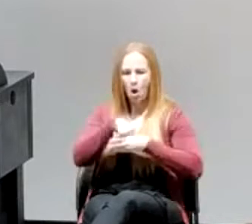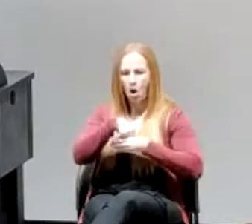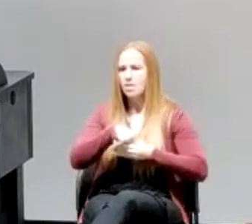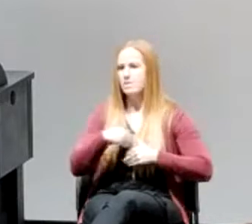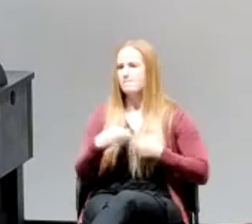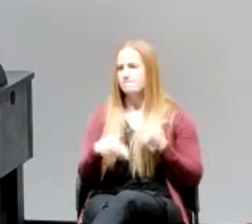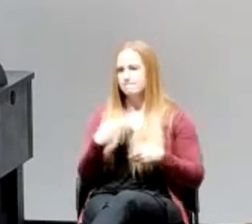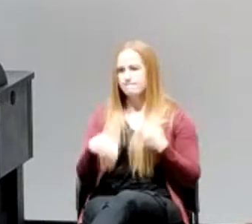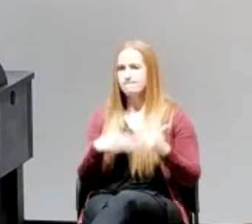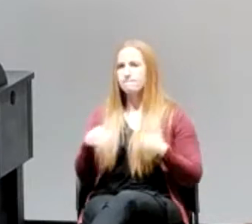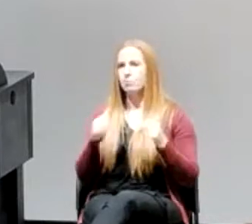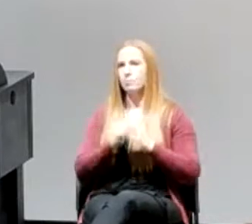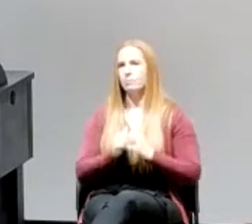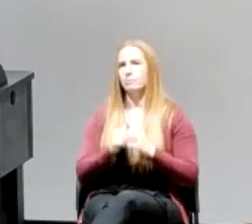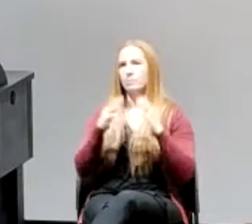ago imagining and dreaming of